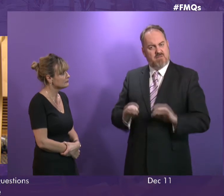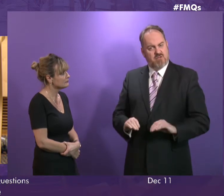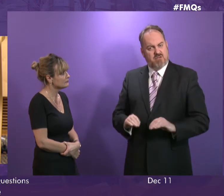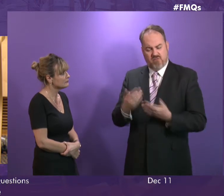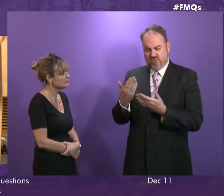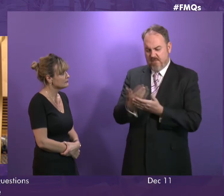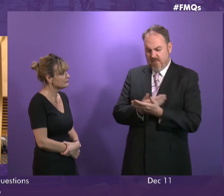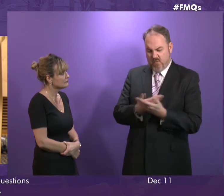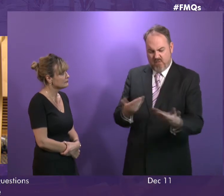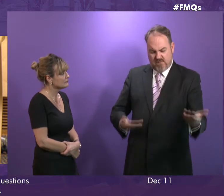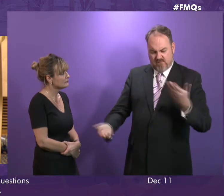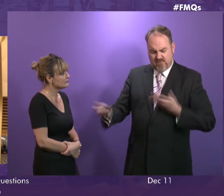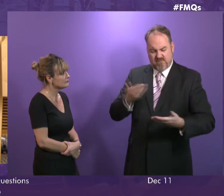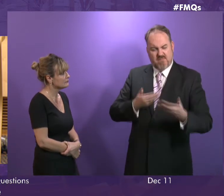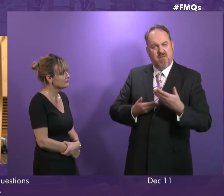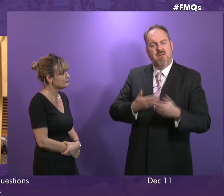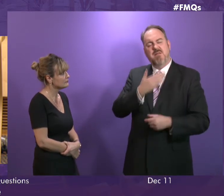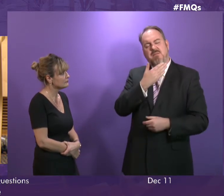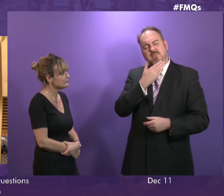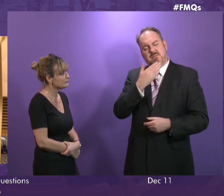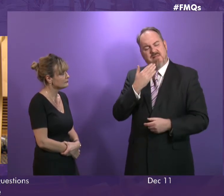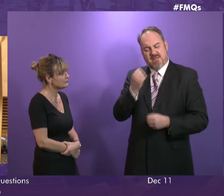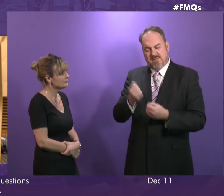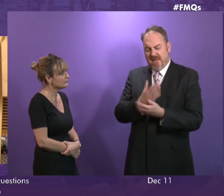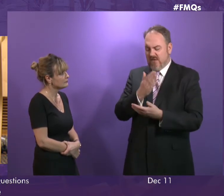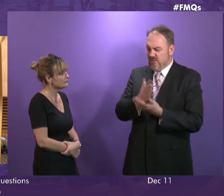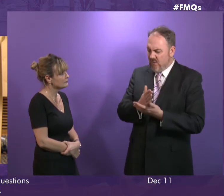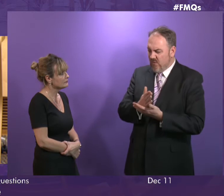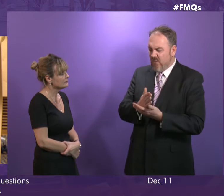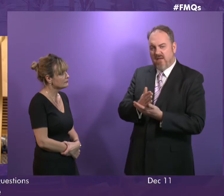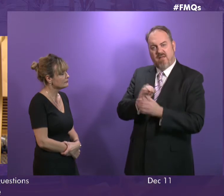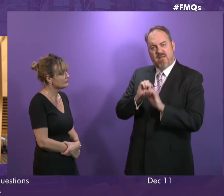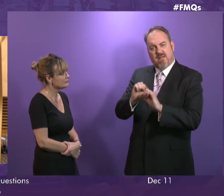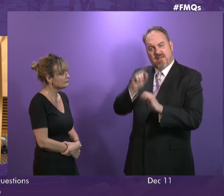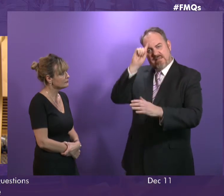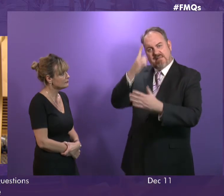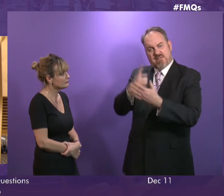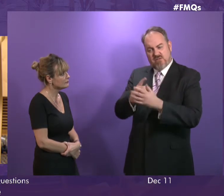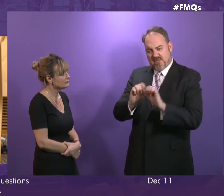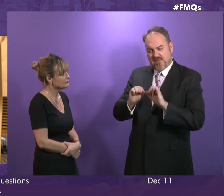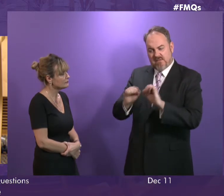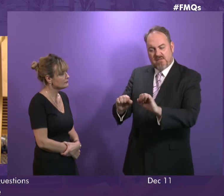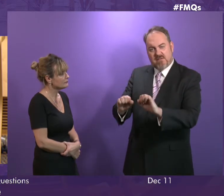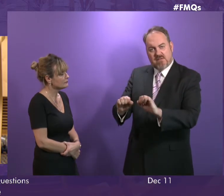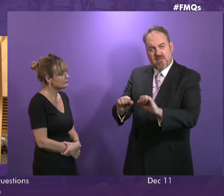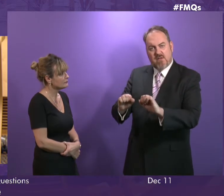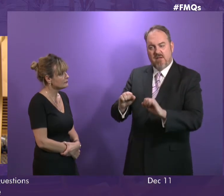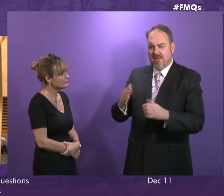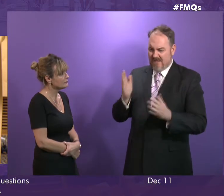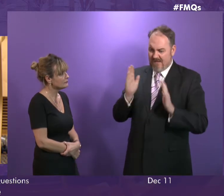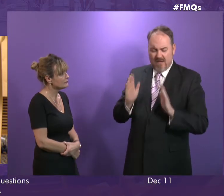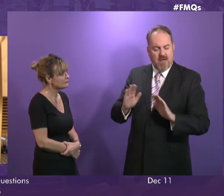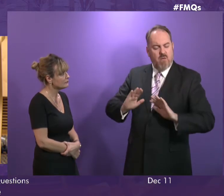so will the First Minster please ensure that decisions are made by the Crown Office without any further delay?